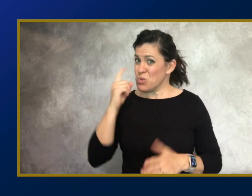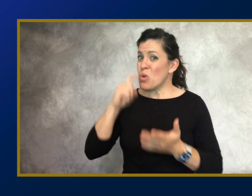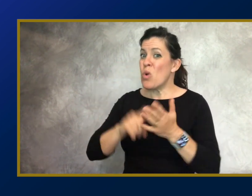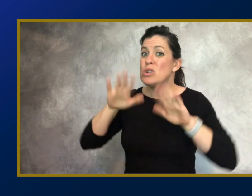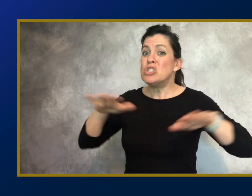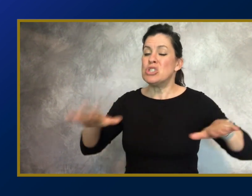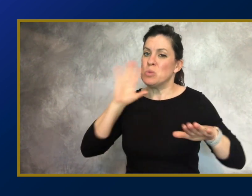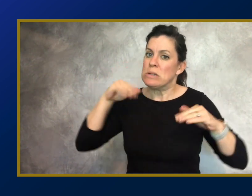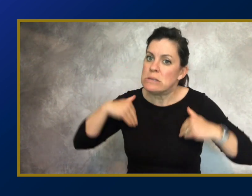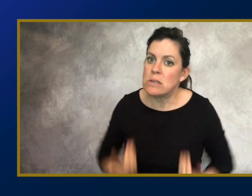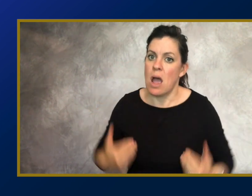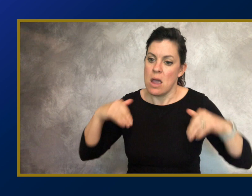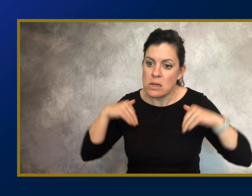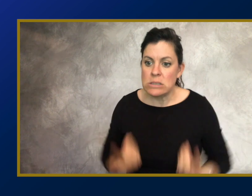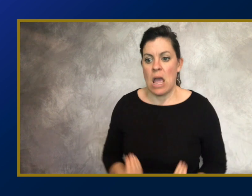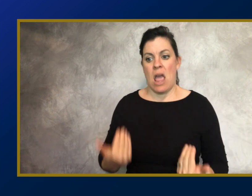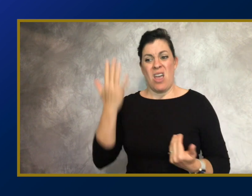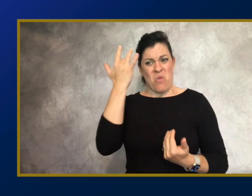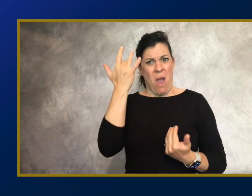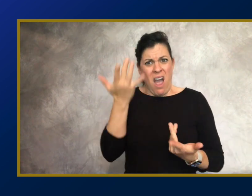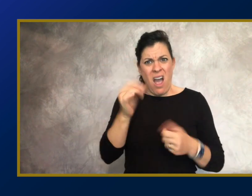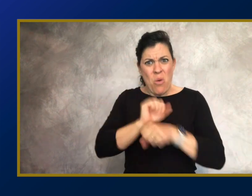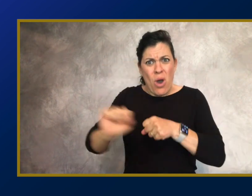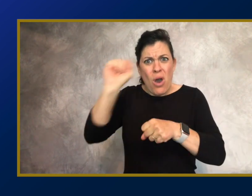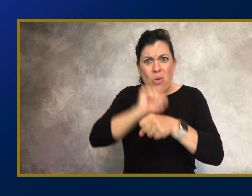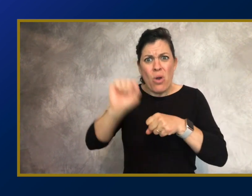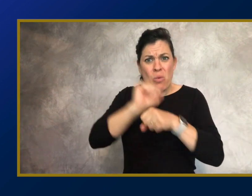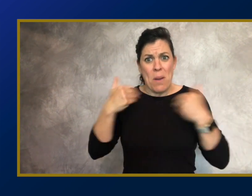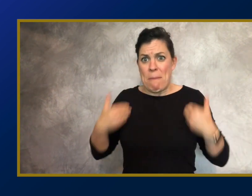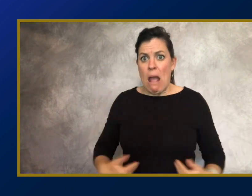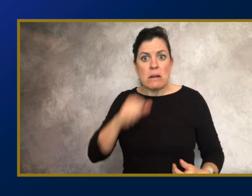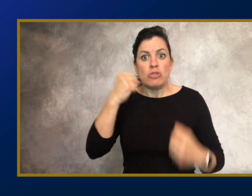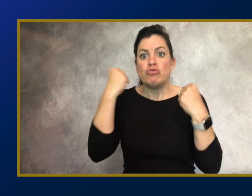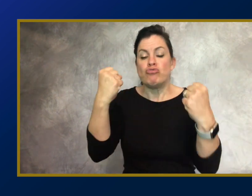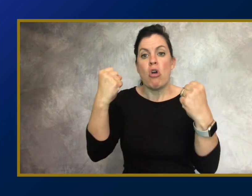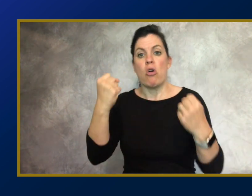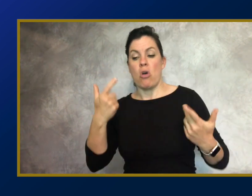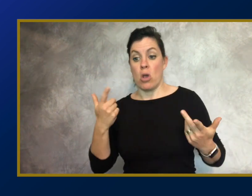your body up and then you're doing other tasks, it's just a lot more energy expenditure and they